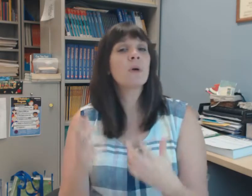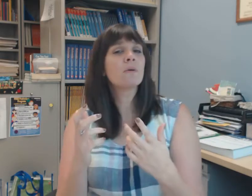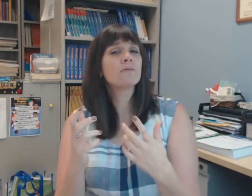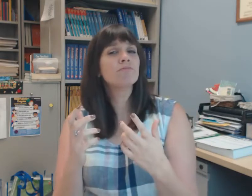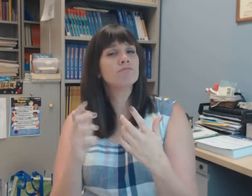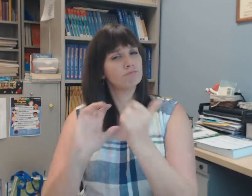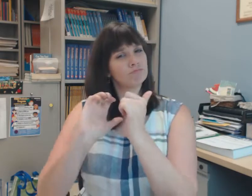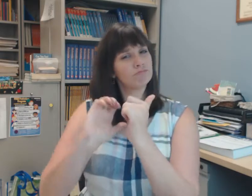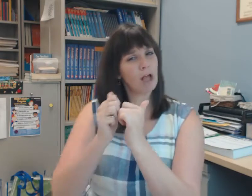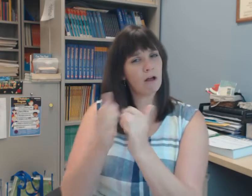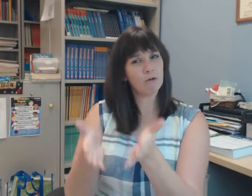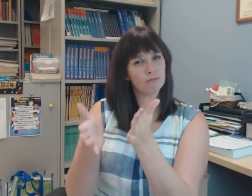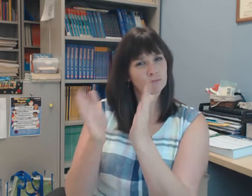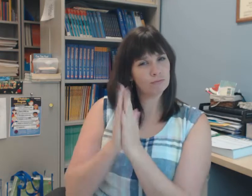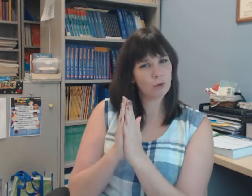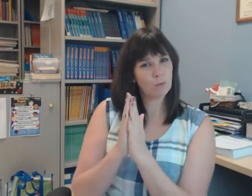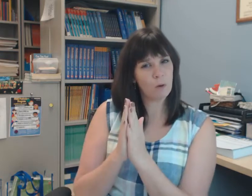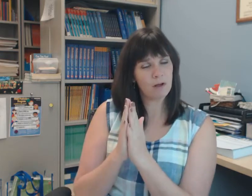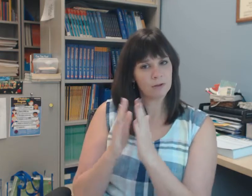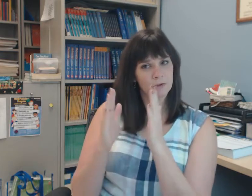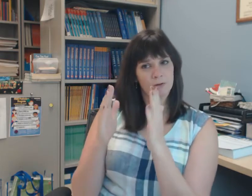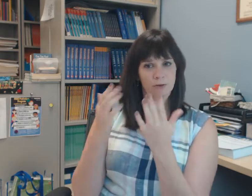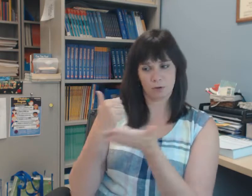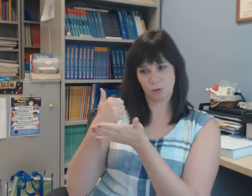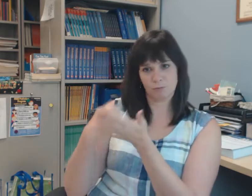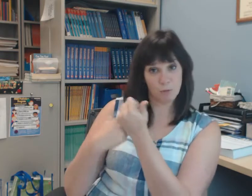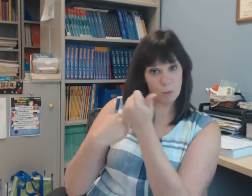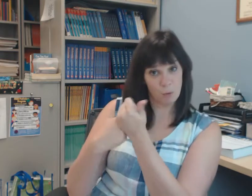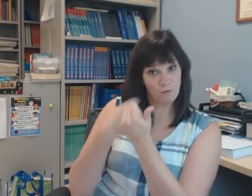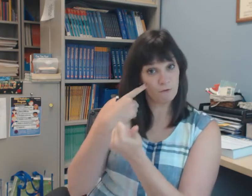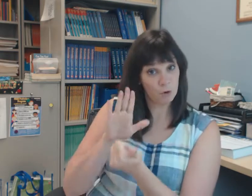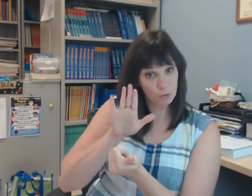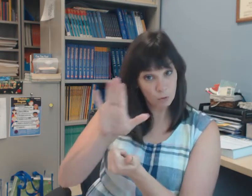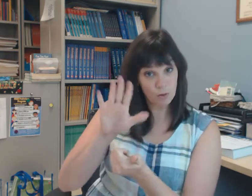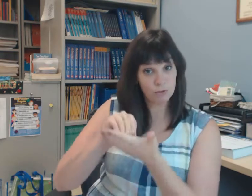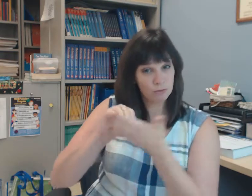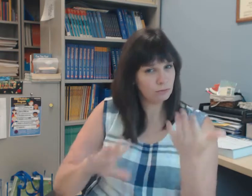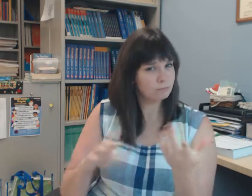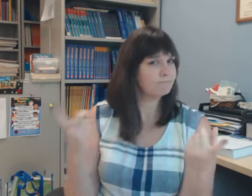How do you request support for your student?